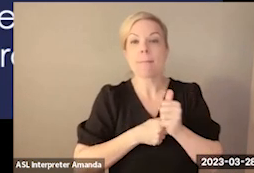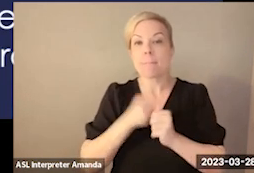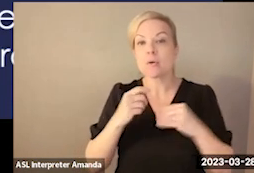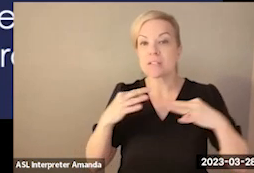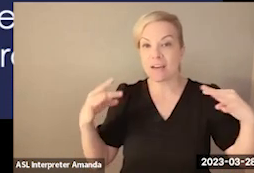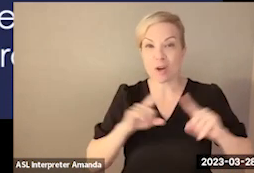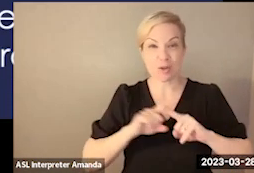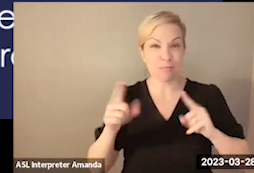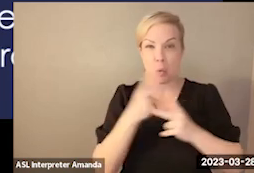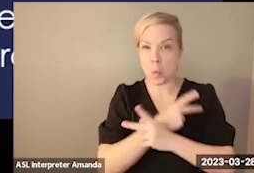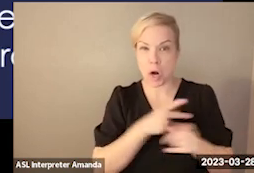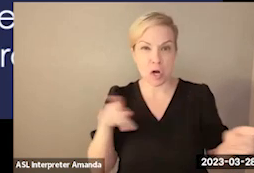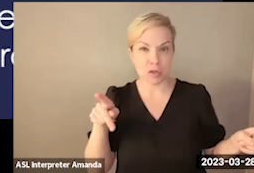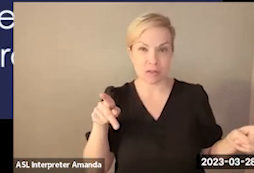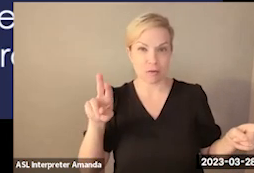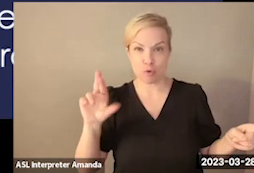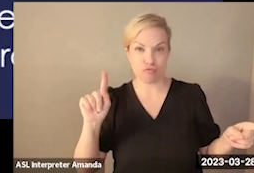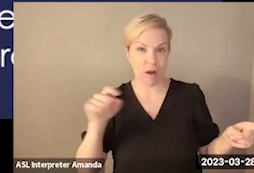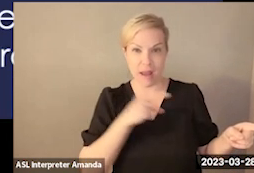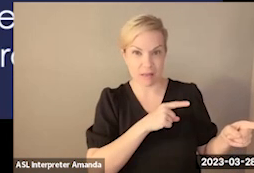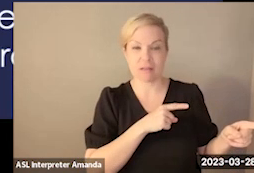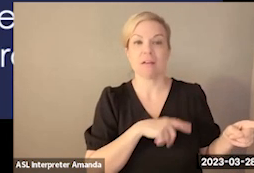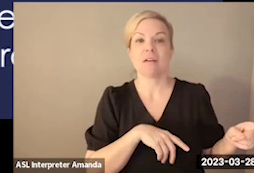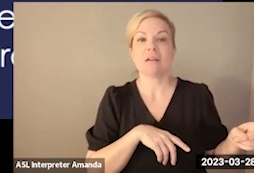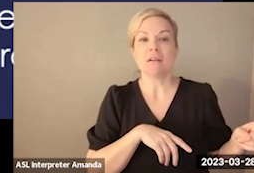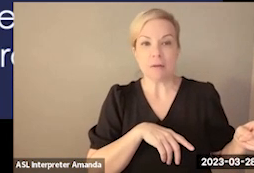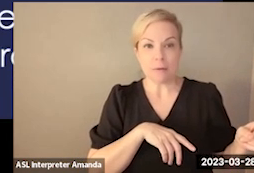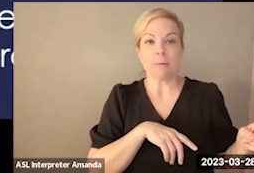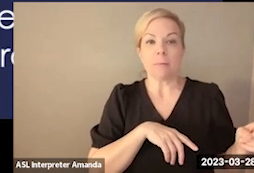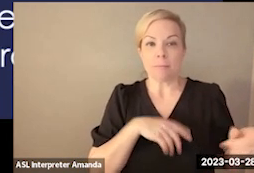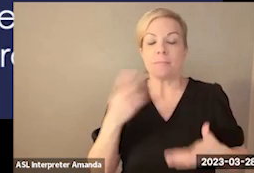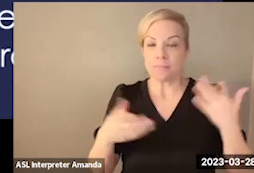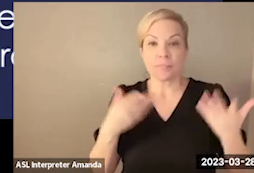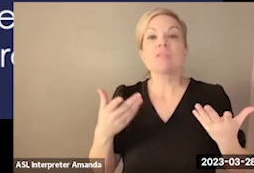And Debbie Stine, Science & Technology Policy Academy: you know, by by doing that